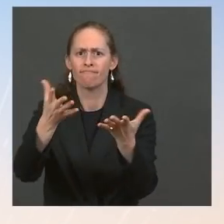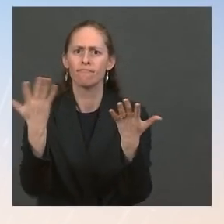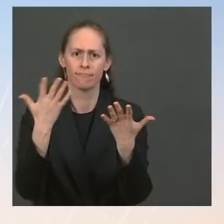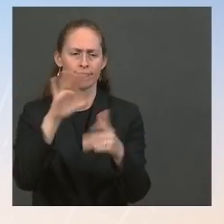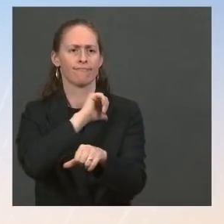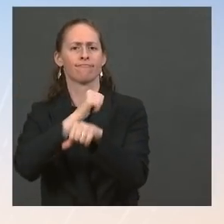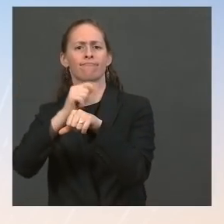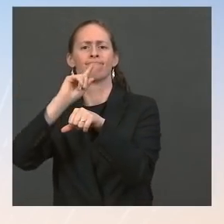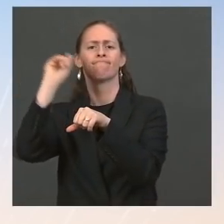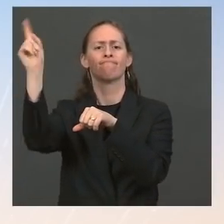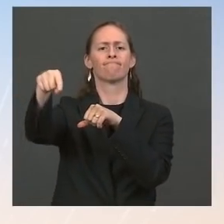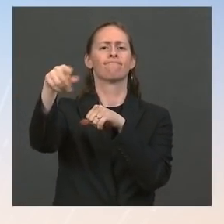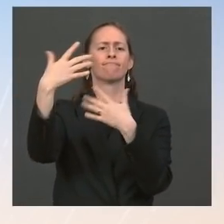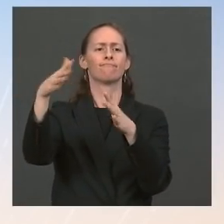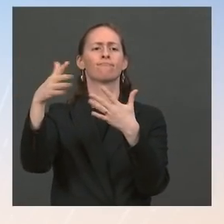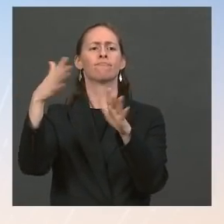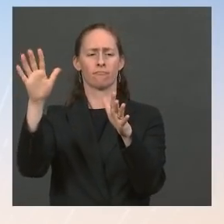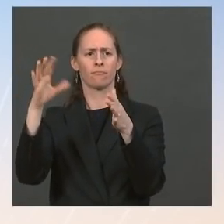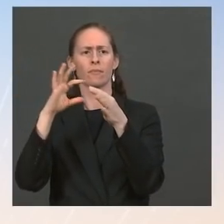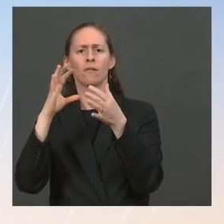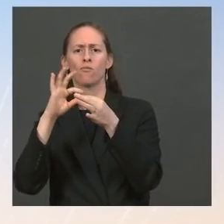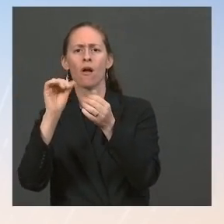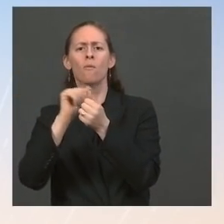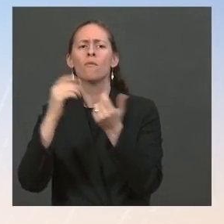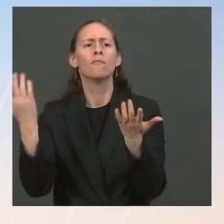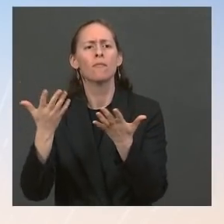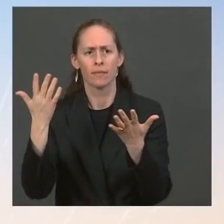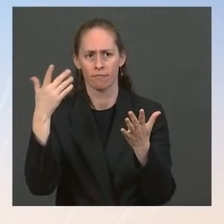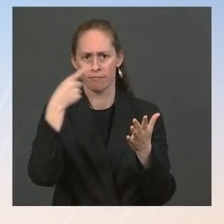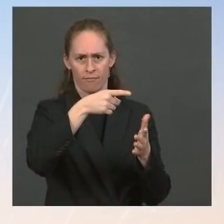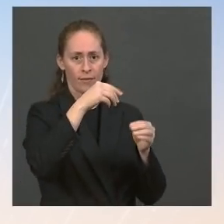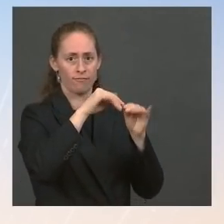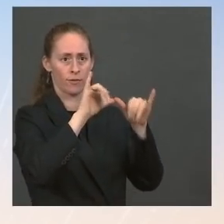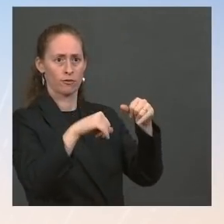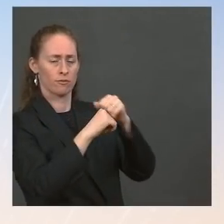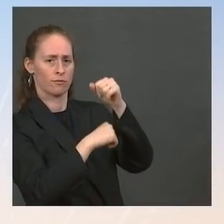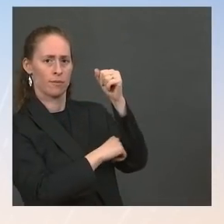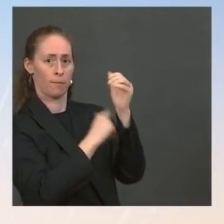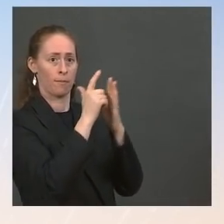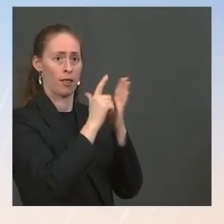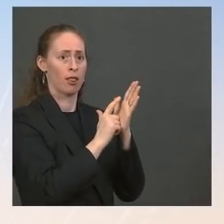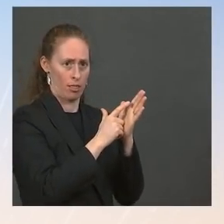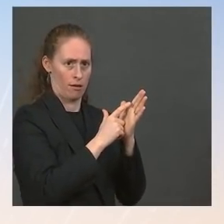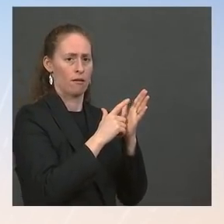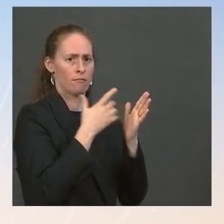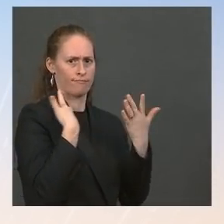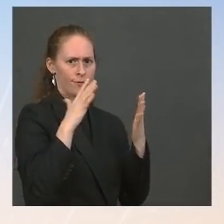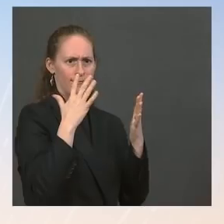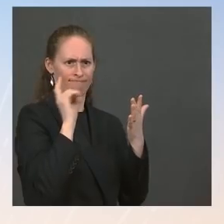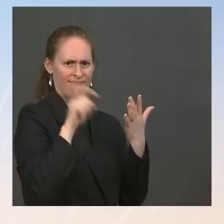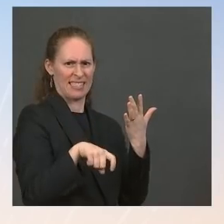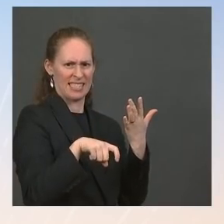on the implementation of the infrastructure bill, which laid out six main priorities to guide implementation, including: